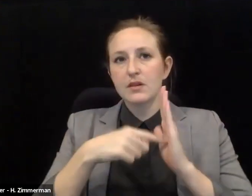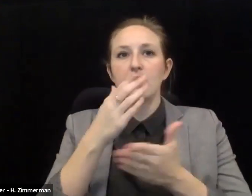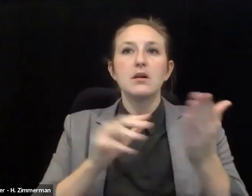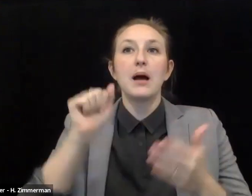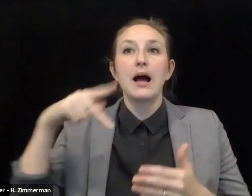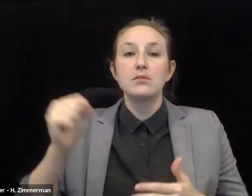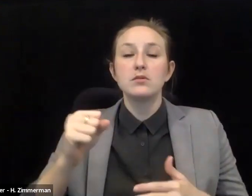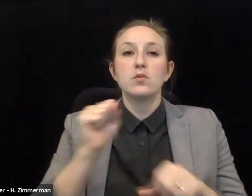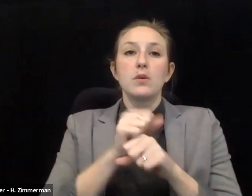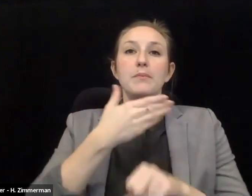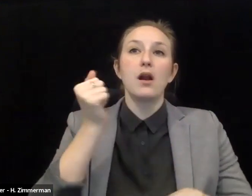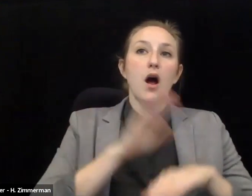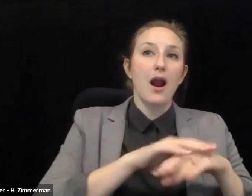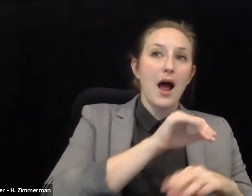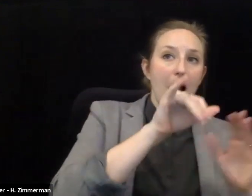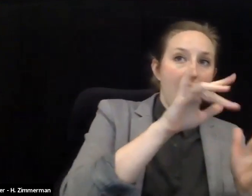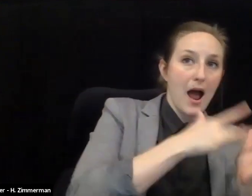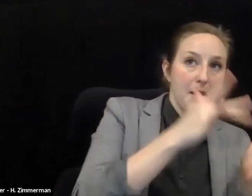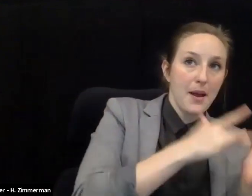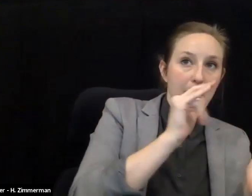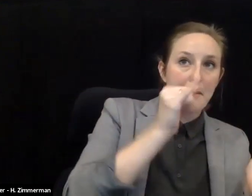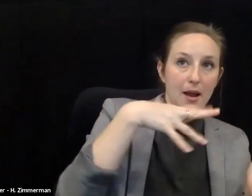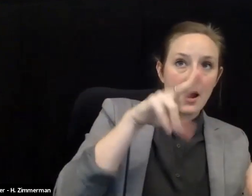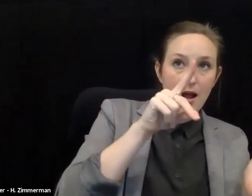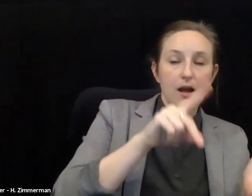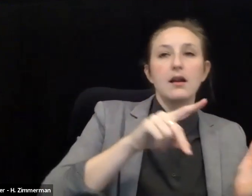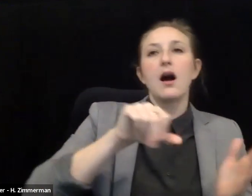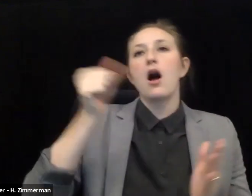works better on an iPad. I think that might work better on a desktop. That's another